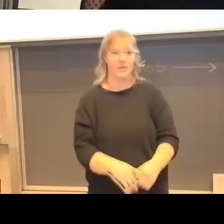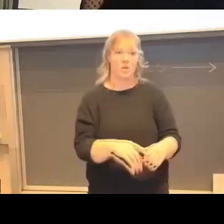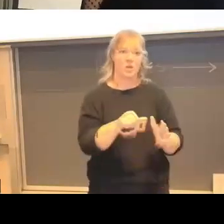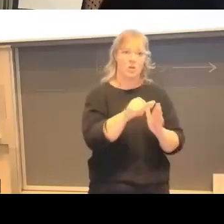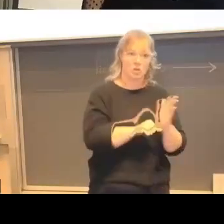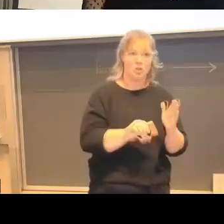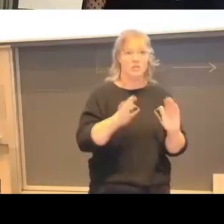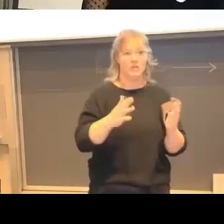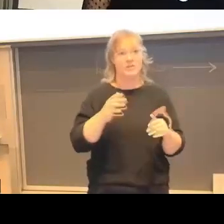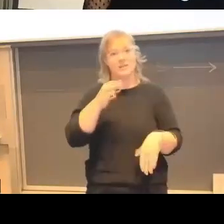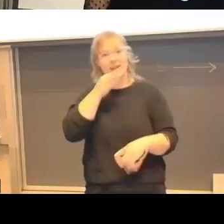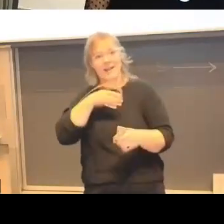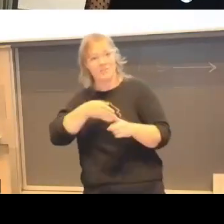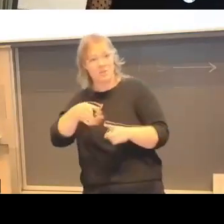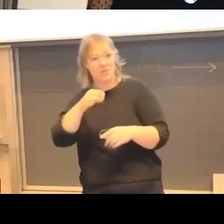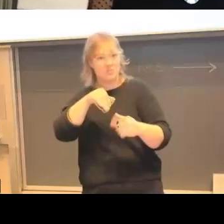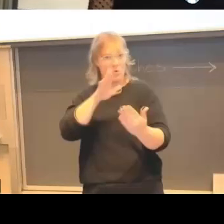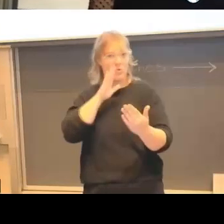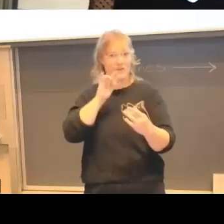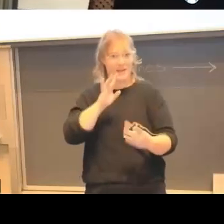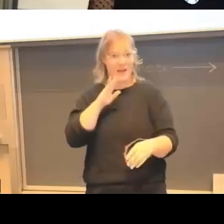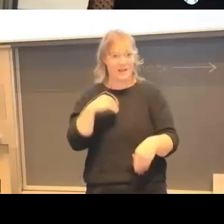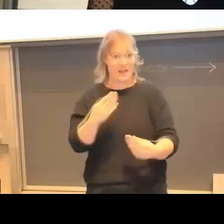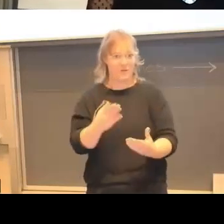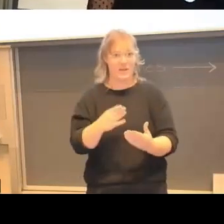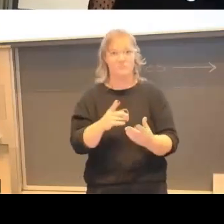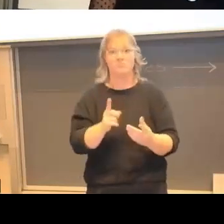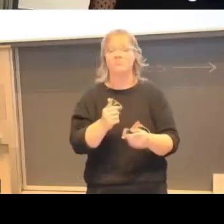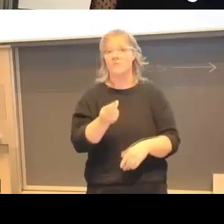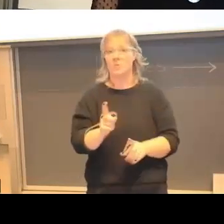behavioral approach to feedback delivery there were several key differences here we asked the